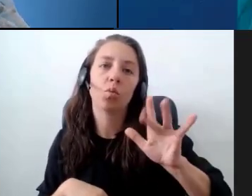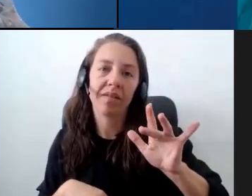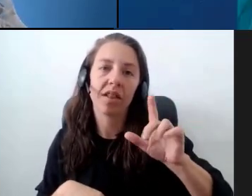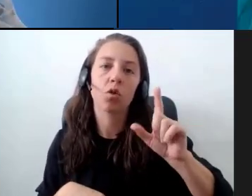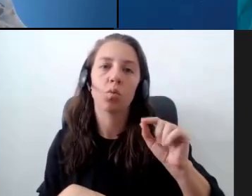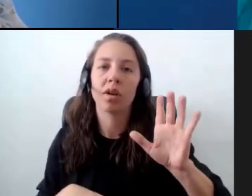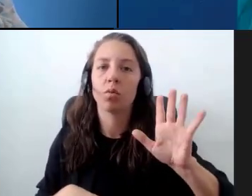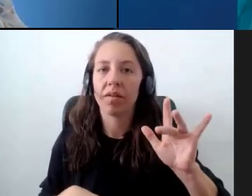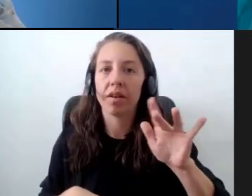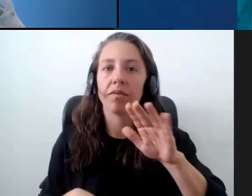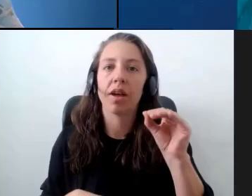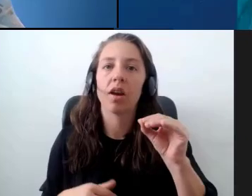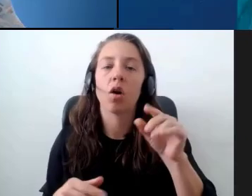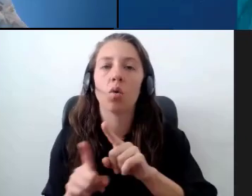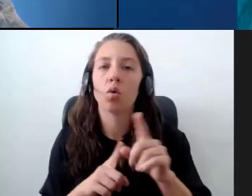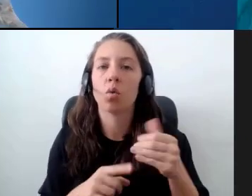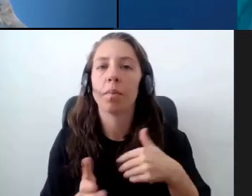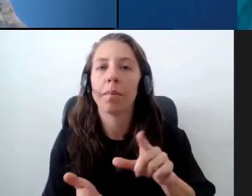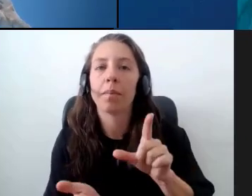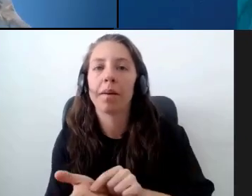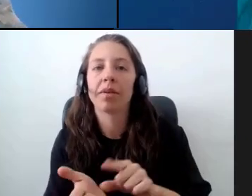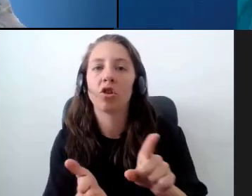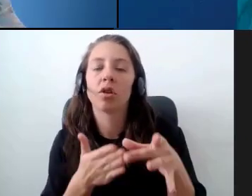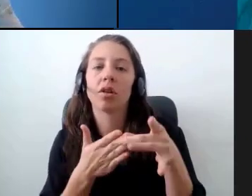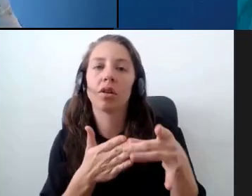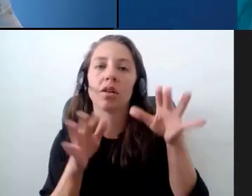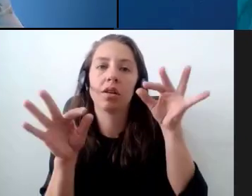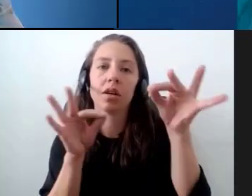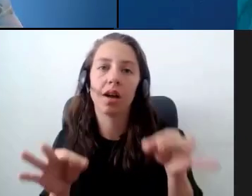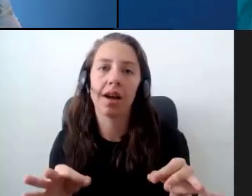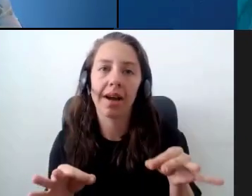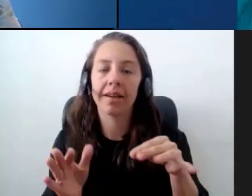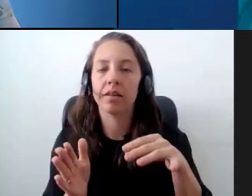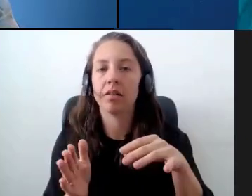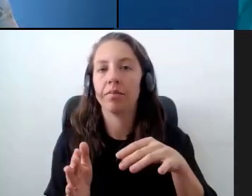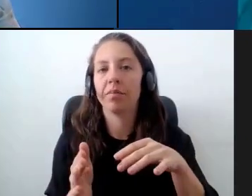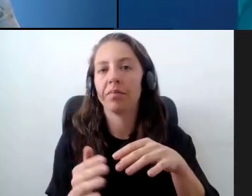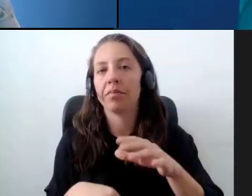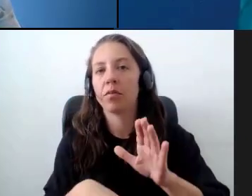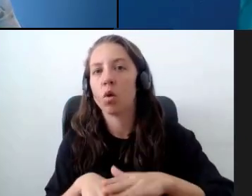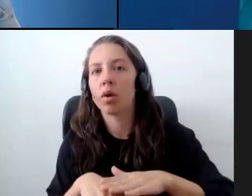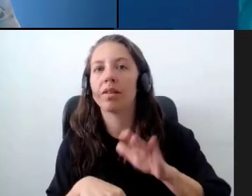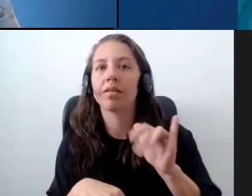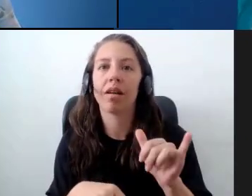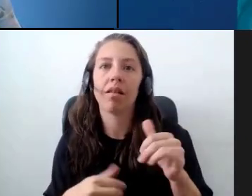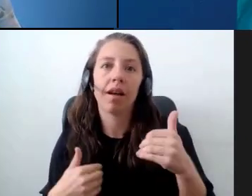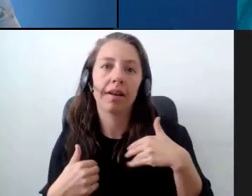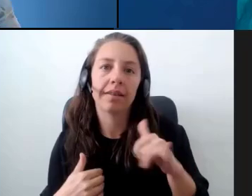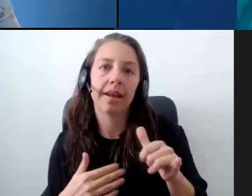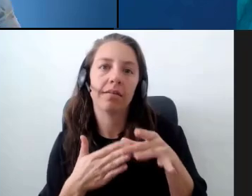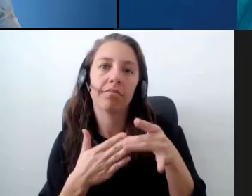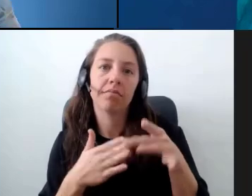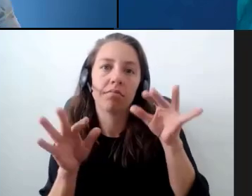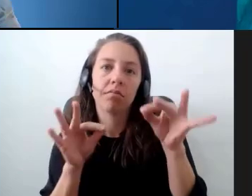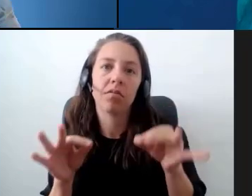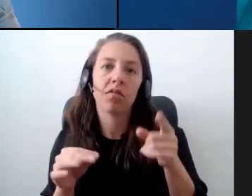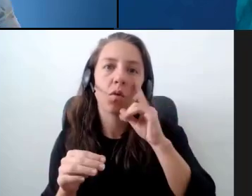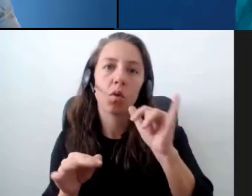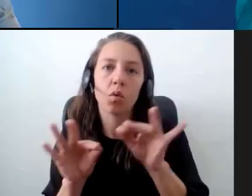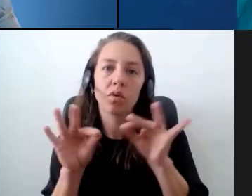that lays out the timeline for the use of those forms. Cynthia Dwyer There are numerous changes coming in January.